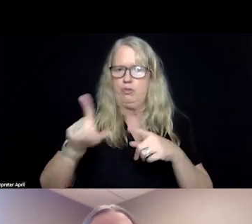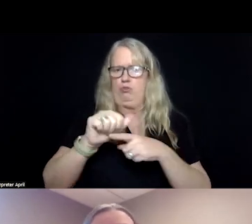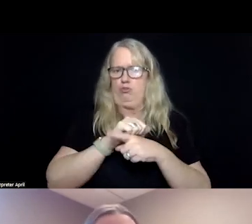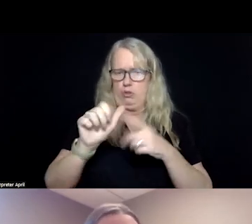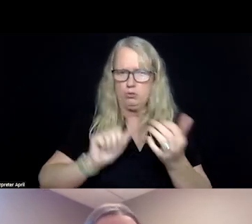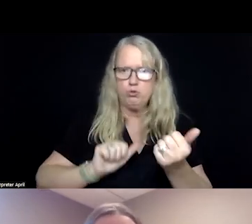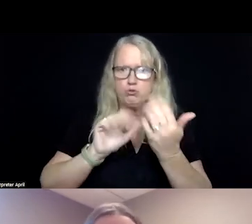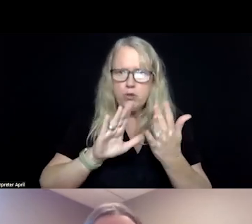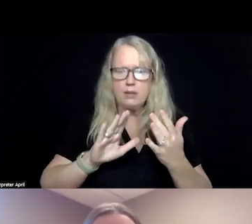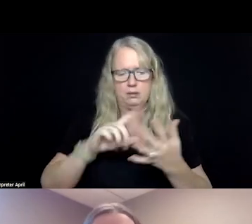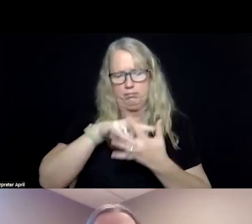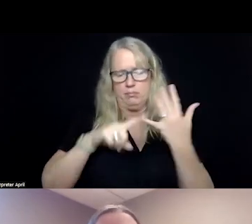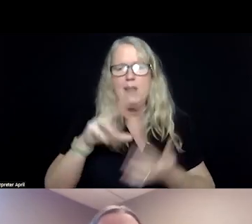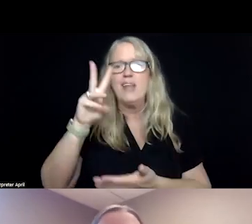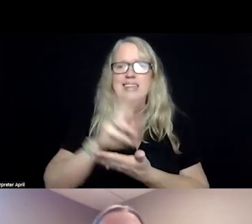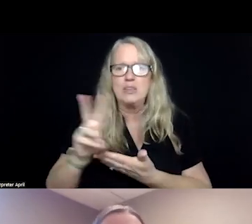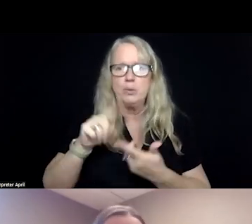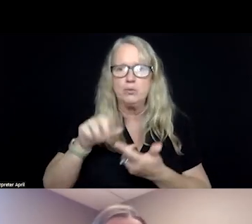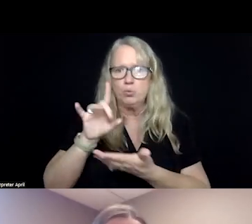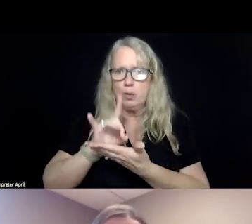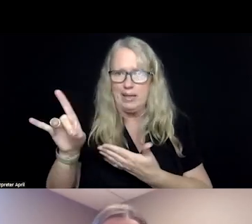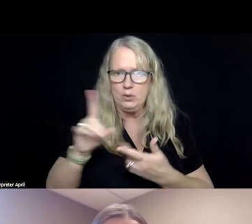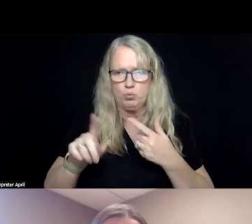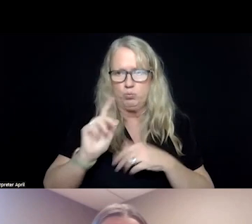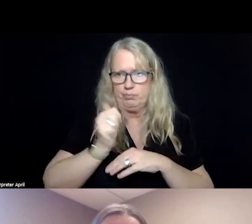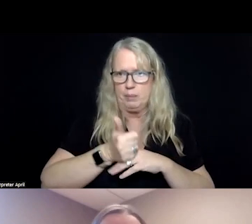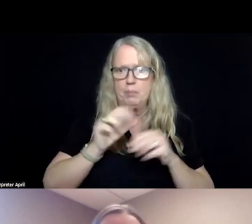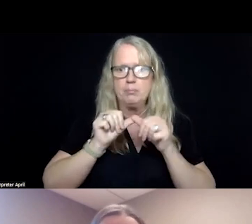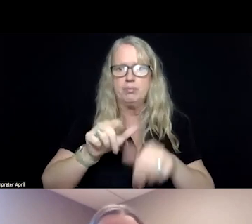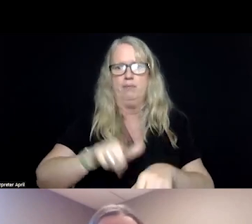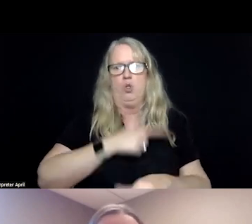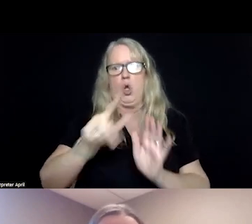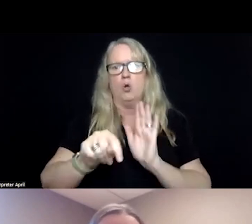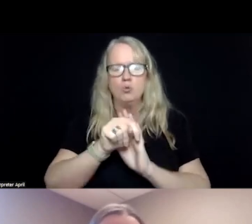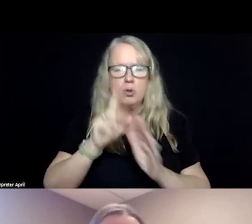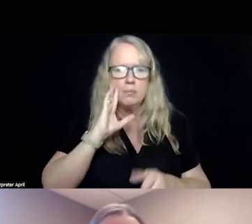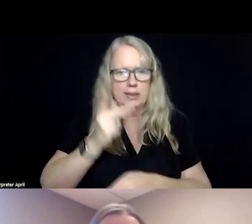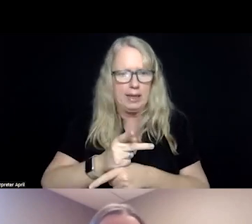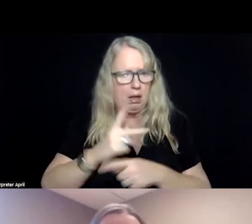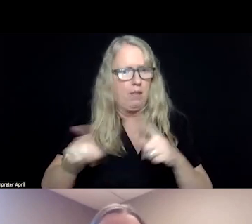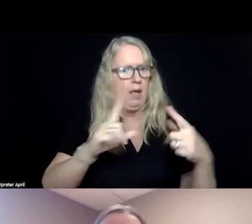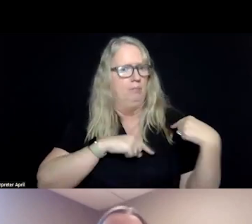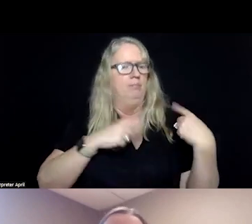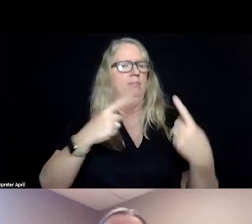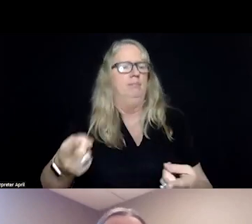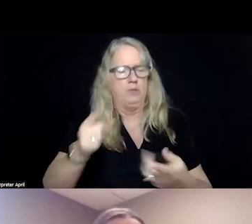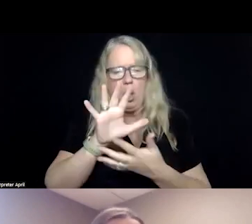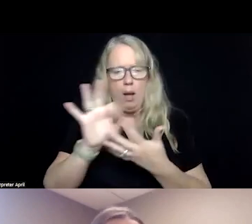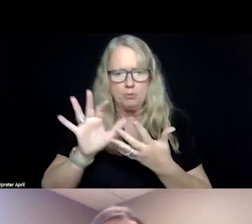USE THOSE 6 TO 8 WEEKS TO SET THEM FOR UP TO LONG TERM CARE AND MAKE SURE THEY HAVE GOOD LONG TERM OPTIONS. WE ARE THANKFUL TO